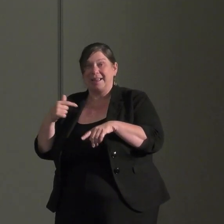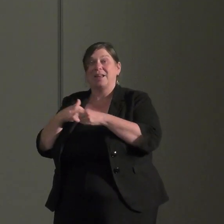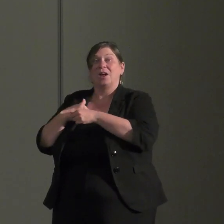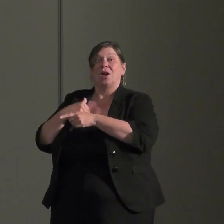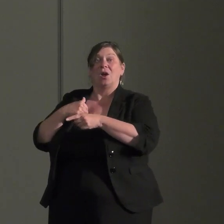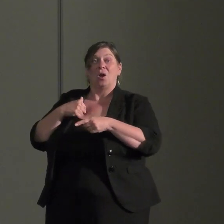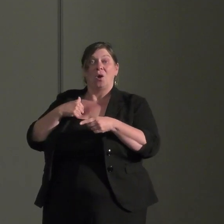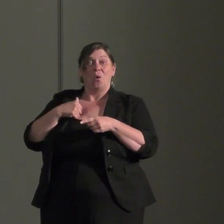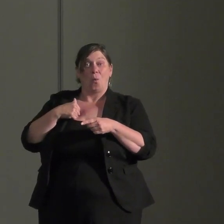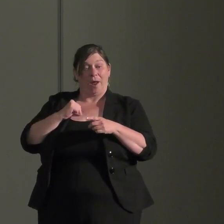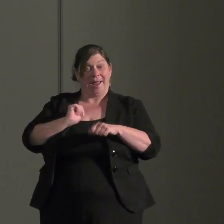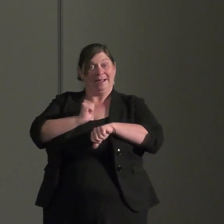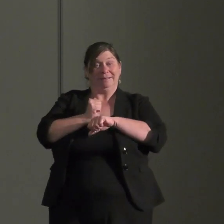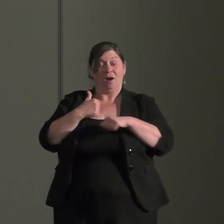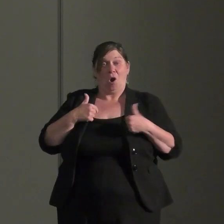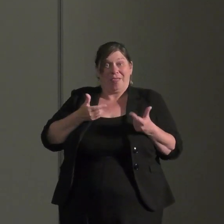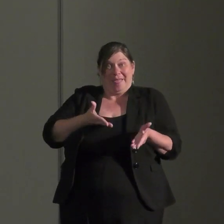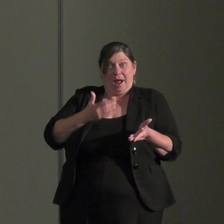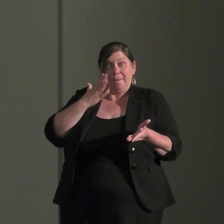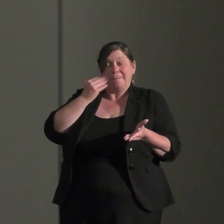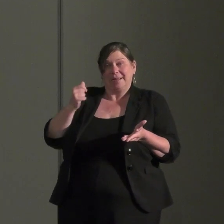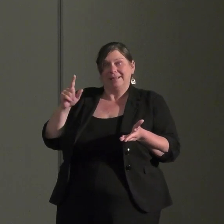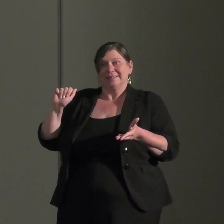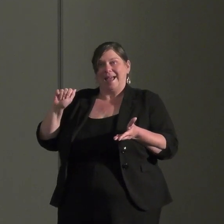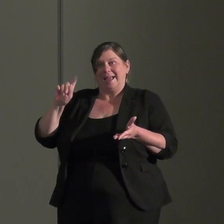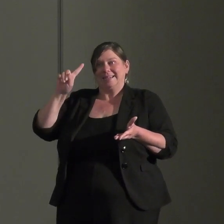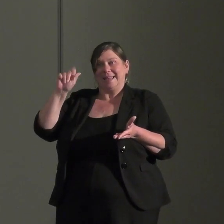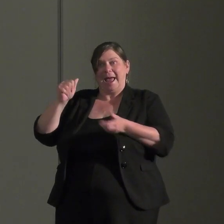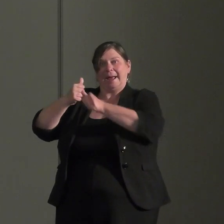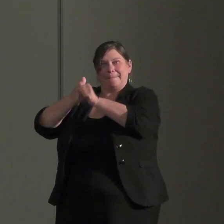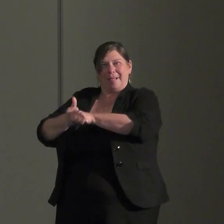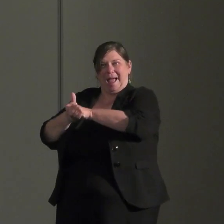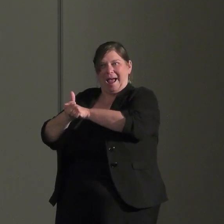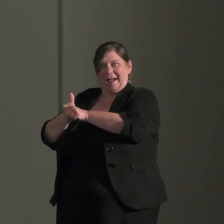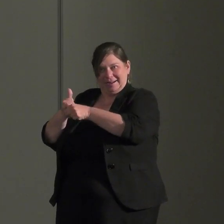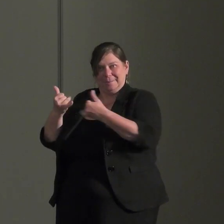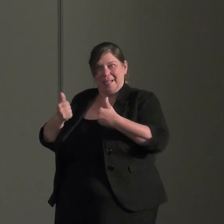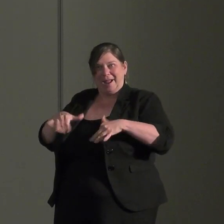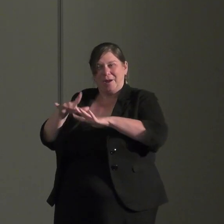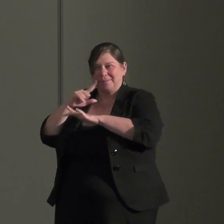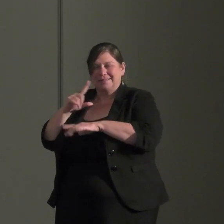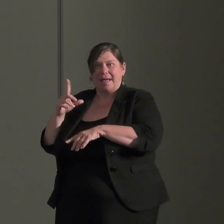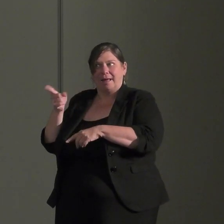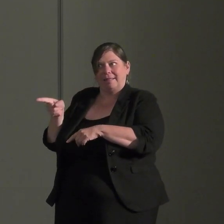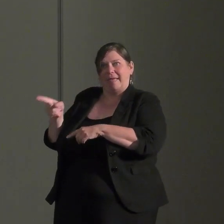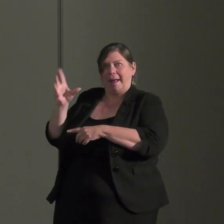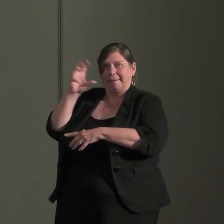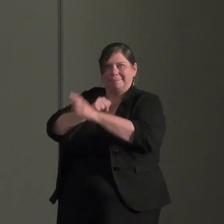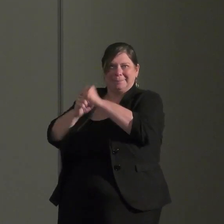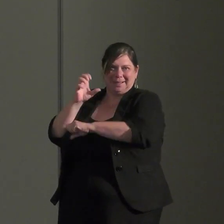playgrounds they miss a lot of opportunities. We did the first playground, and we were